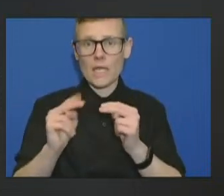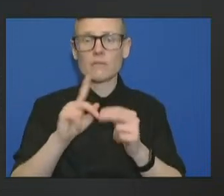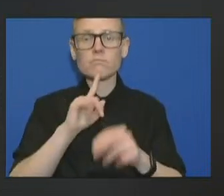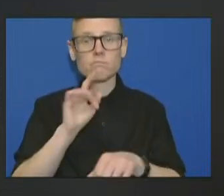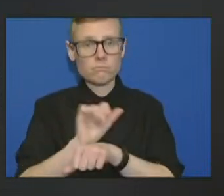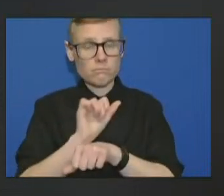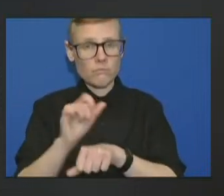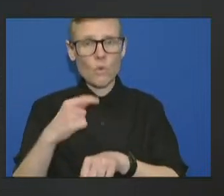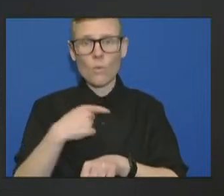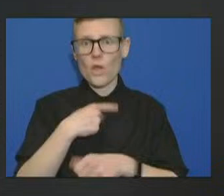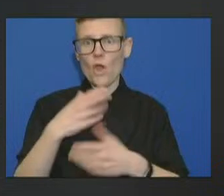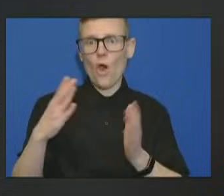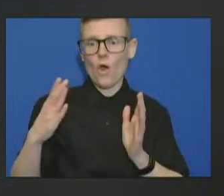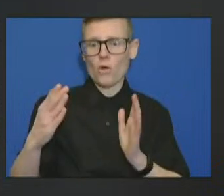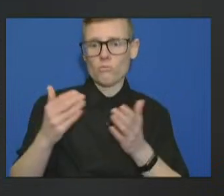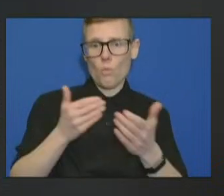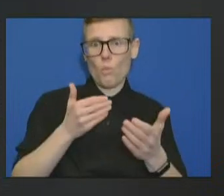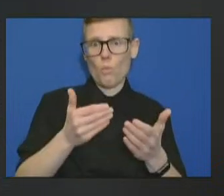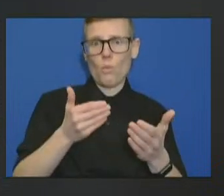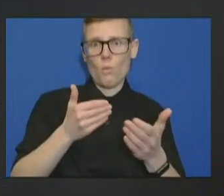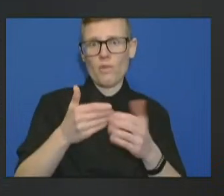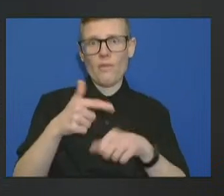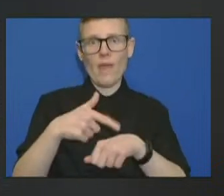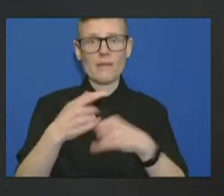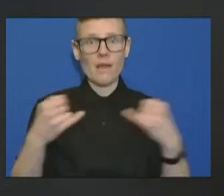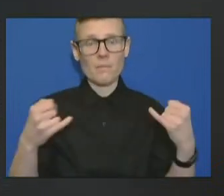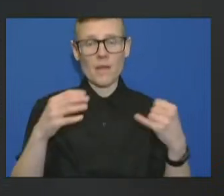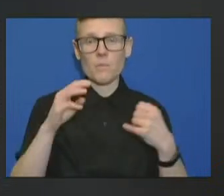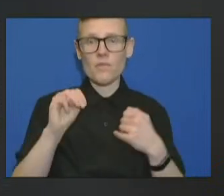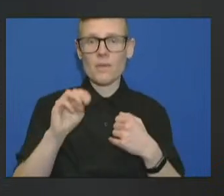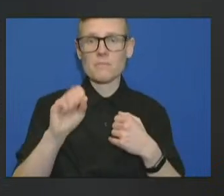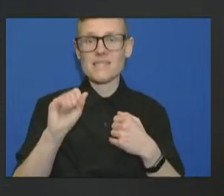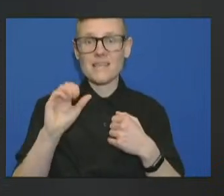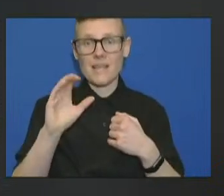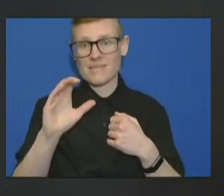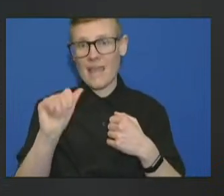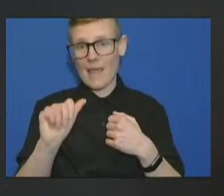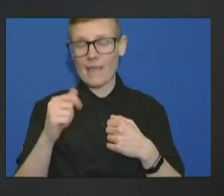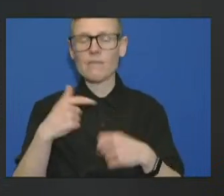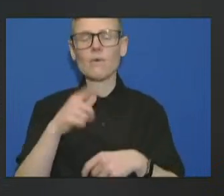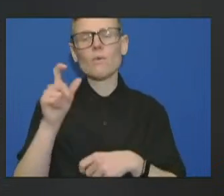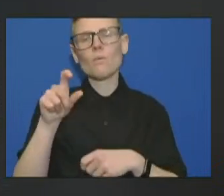set forth in collective bargaining? We are actually